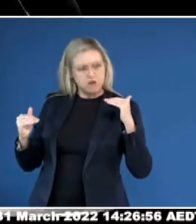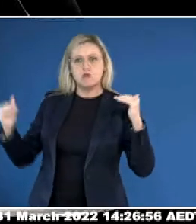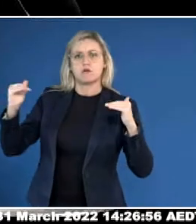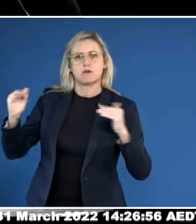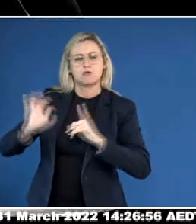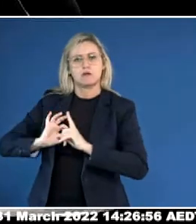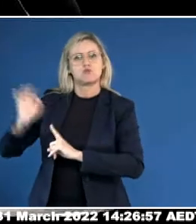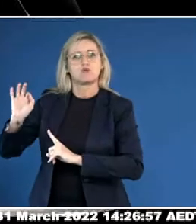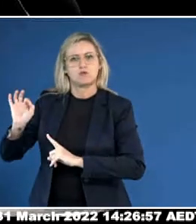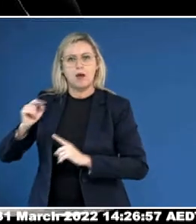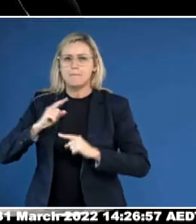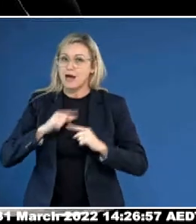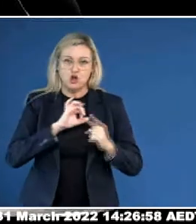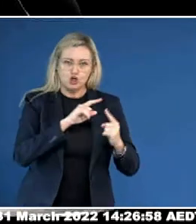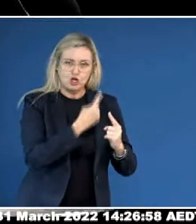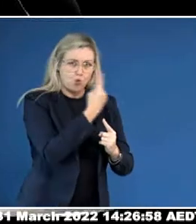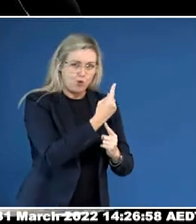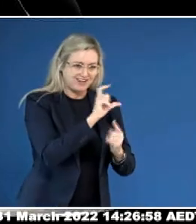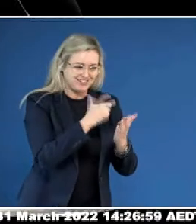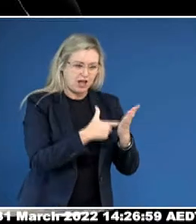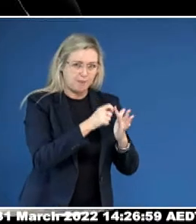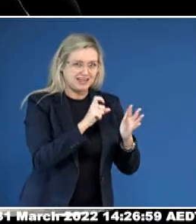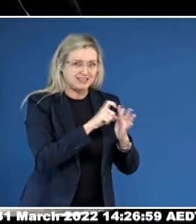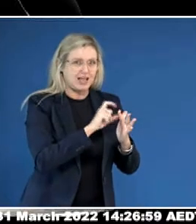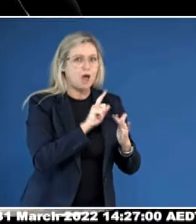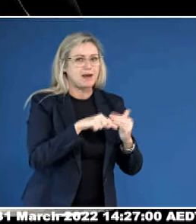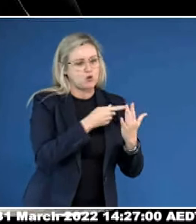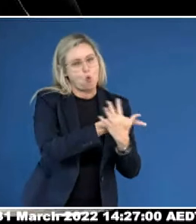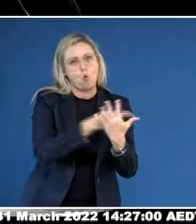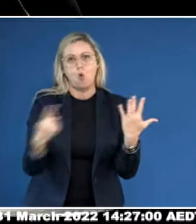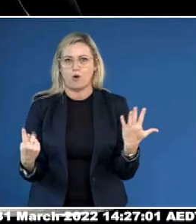treaties, because, as I said, we have international human rights obligations under